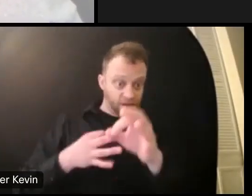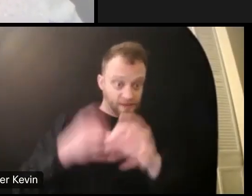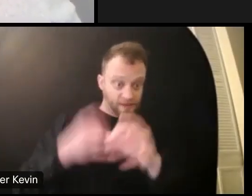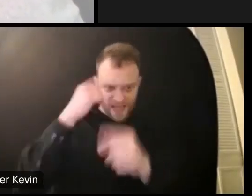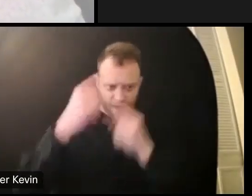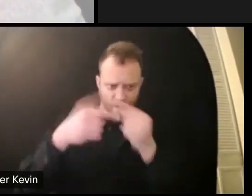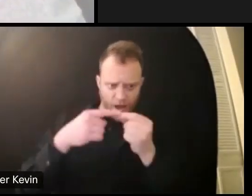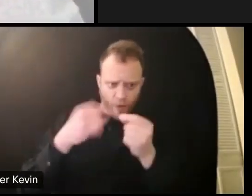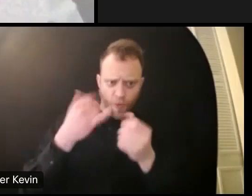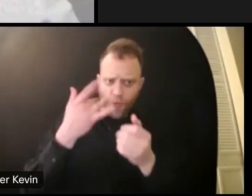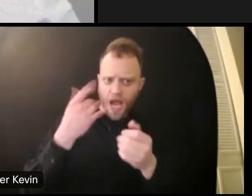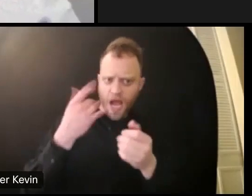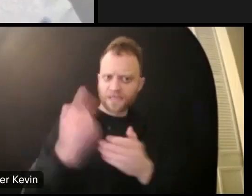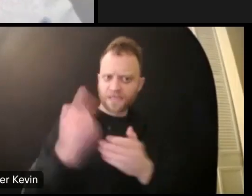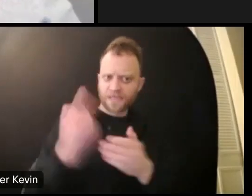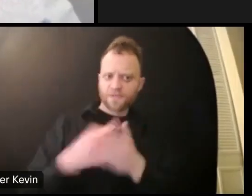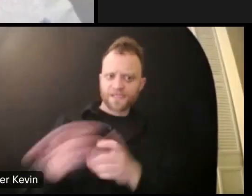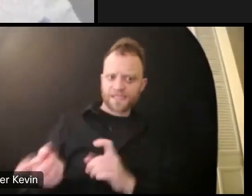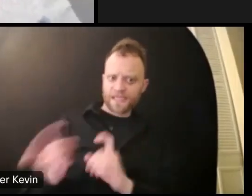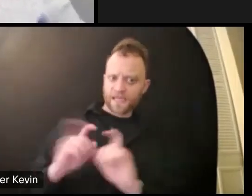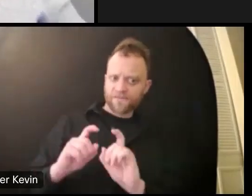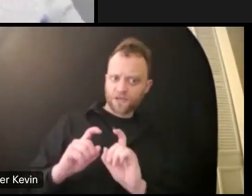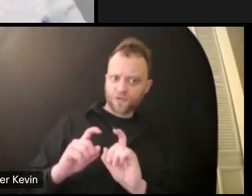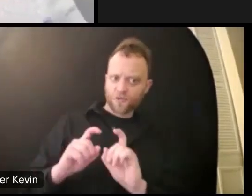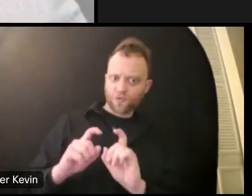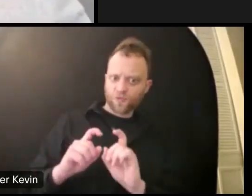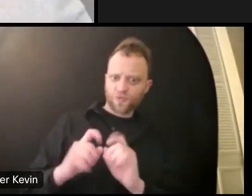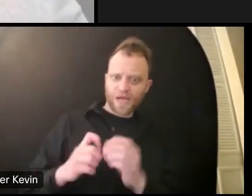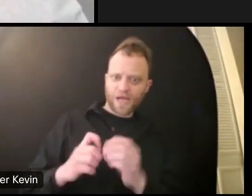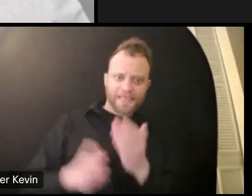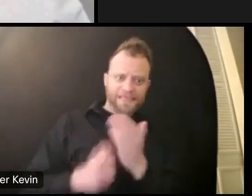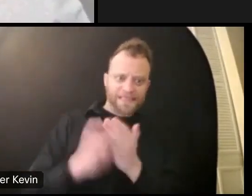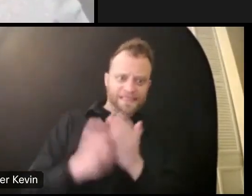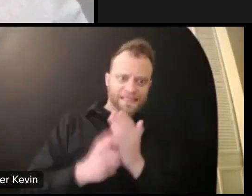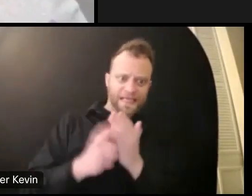tickets?, to a Gala event featuring persons where you have to get dressed?" It is because